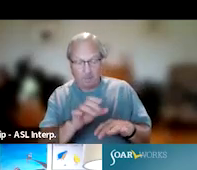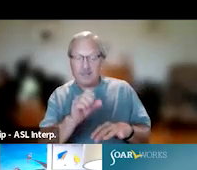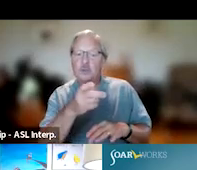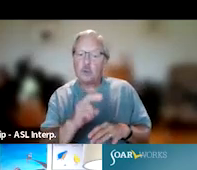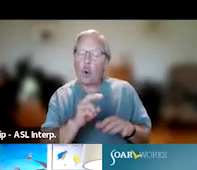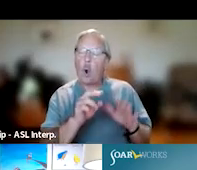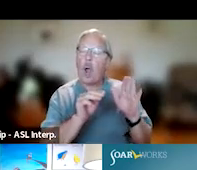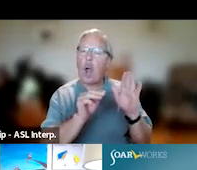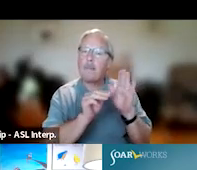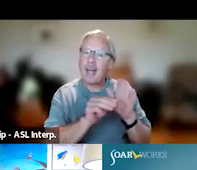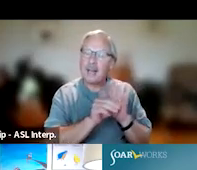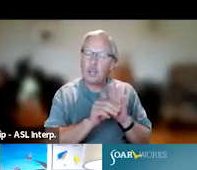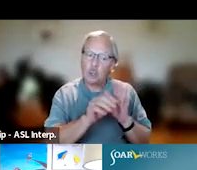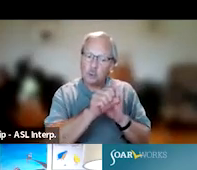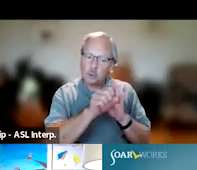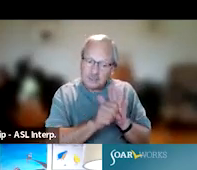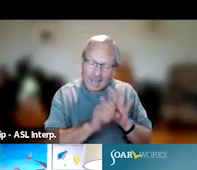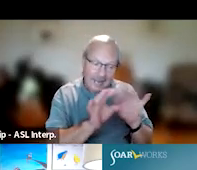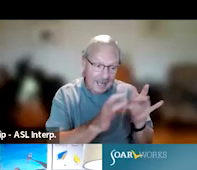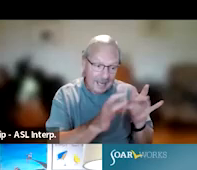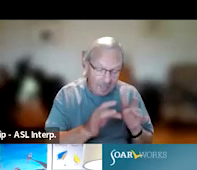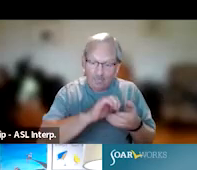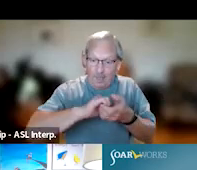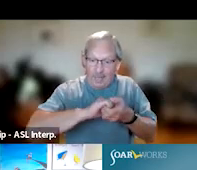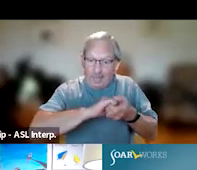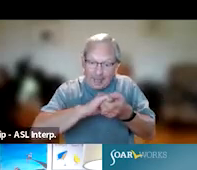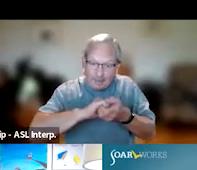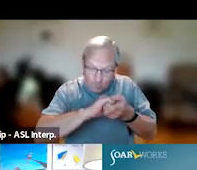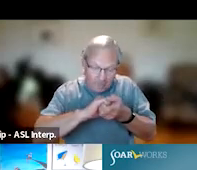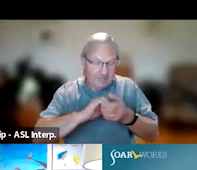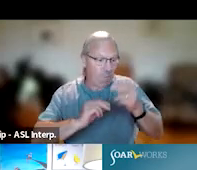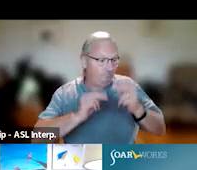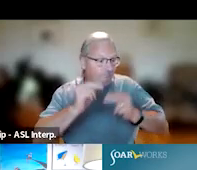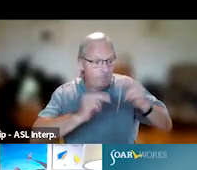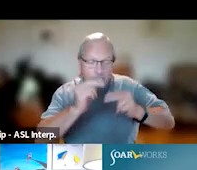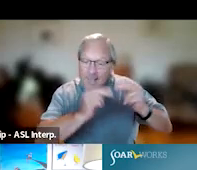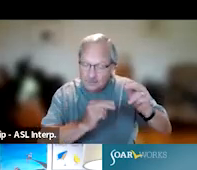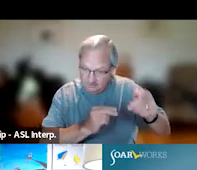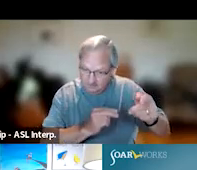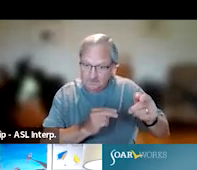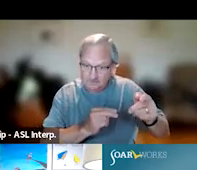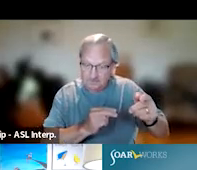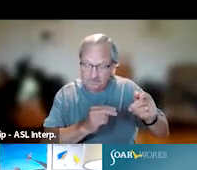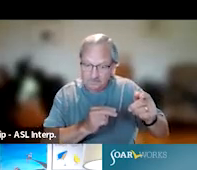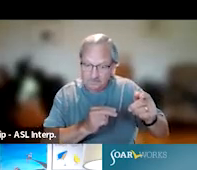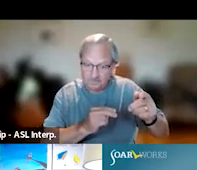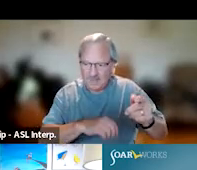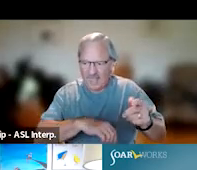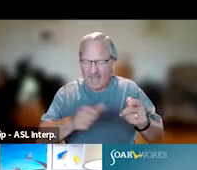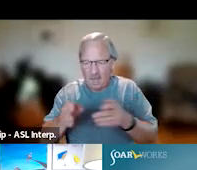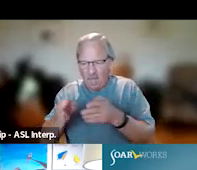your state networks, the collaborations that you've built, and other avenues and new avenues